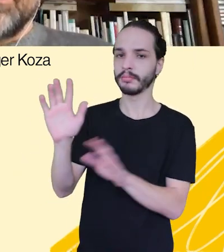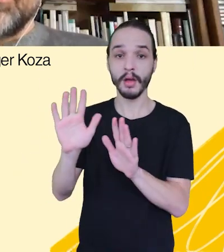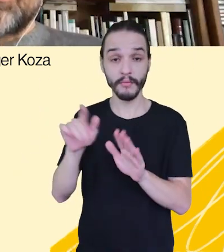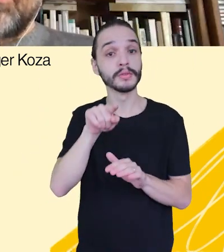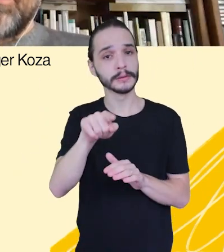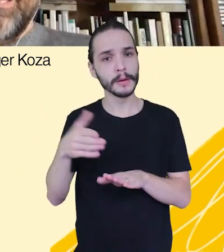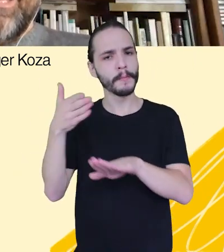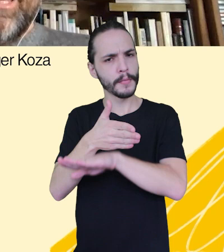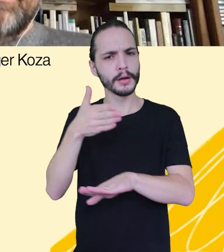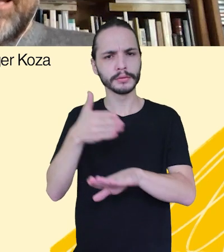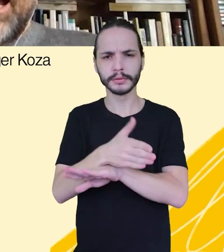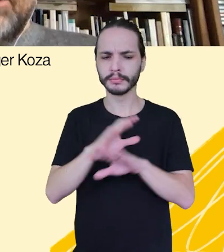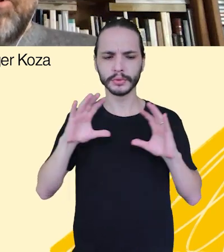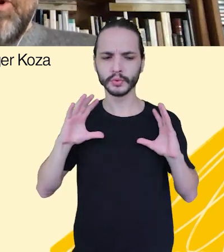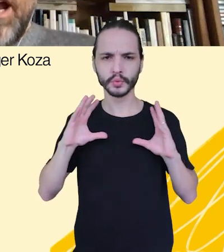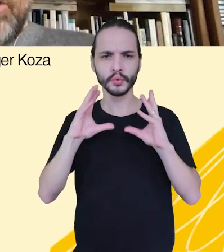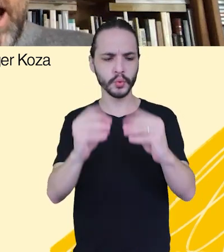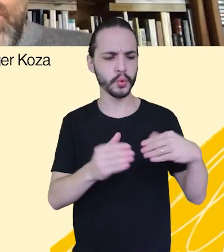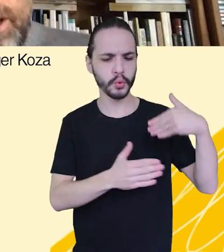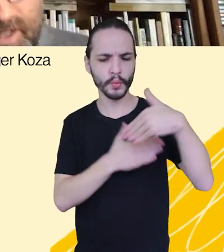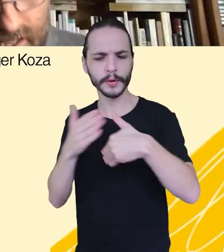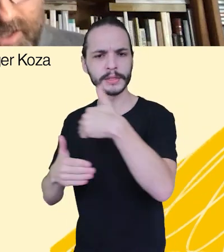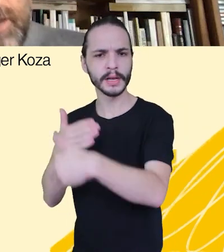So, again how is this...